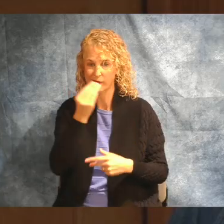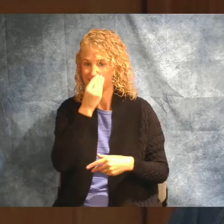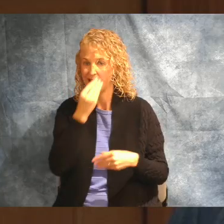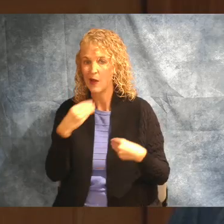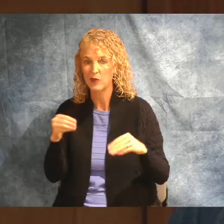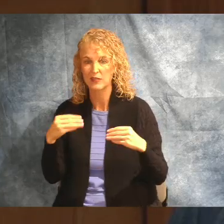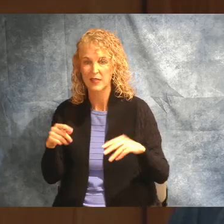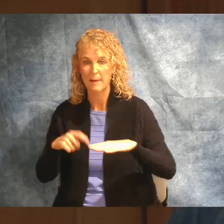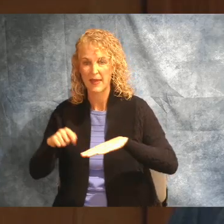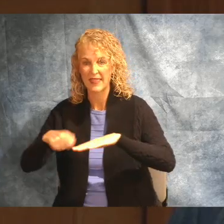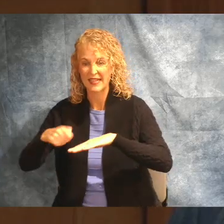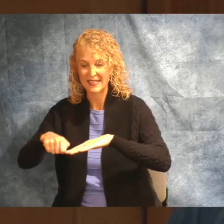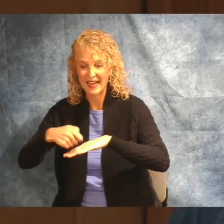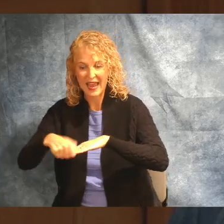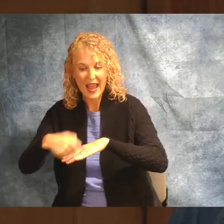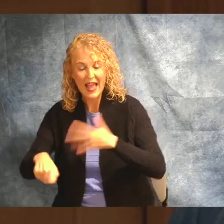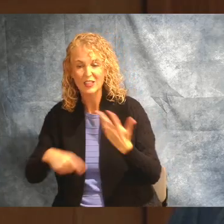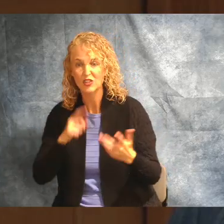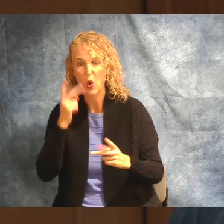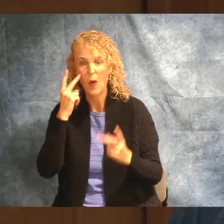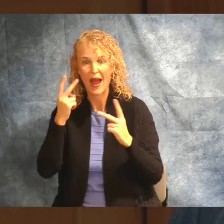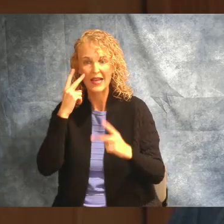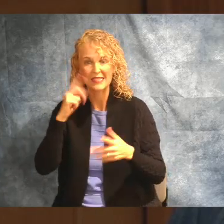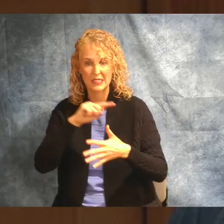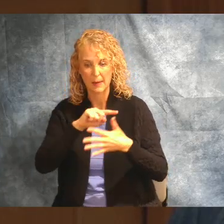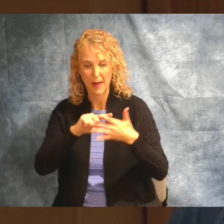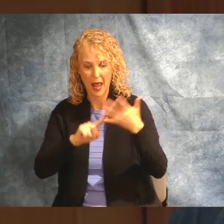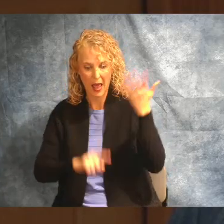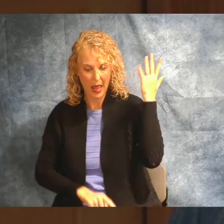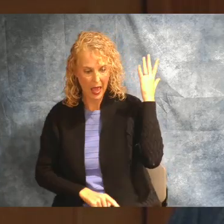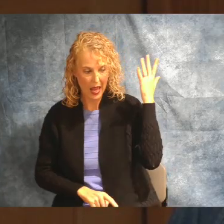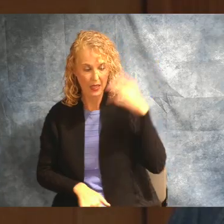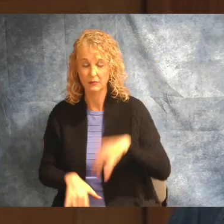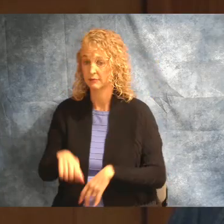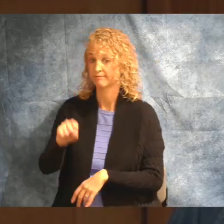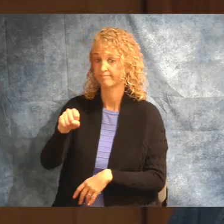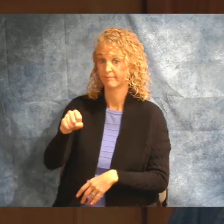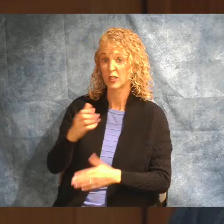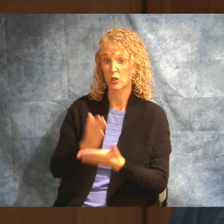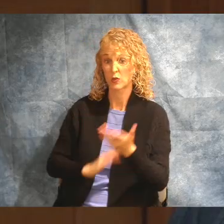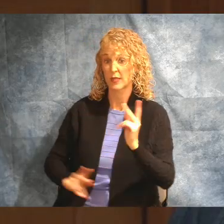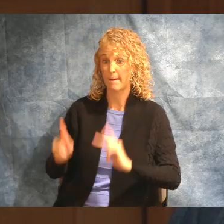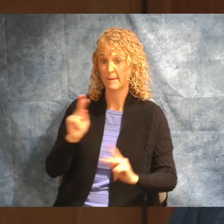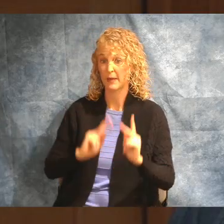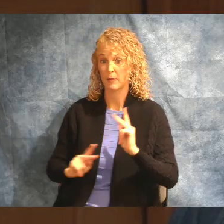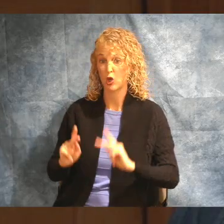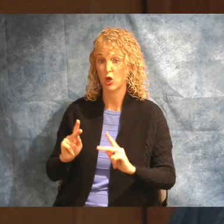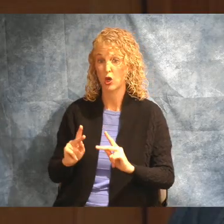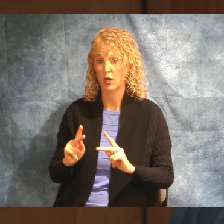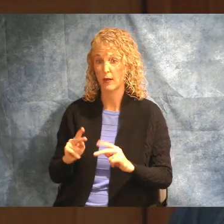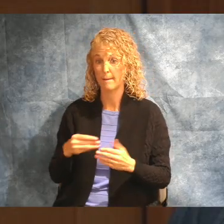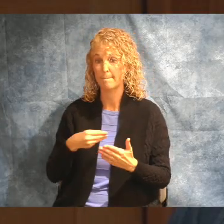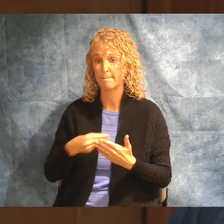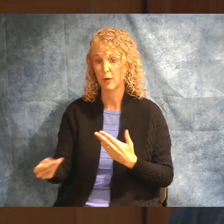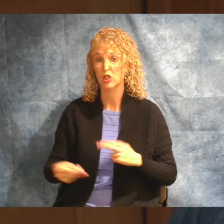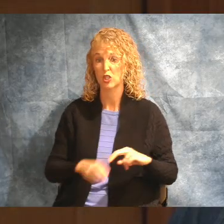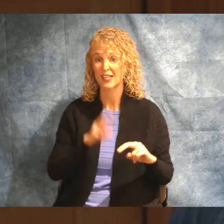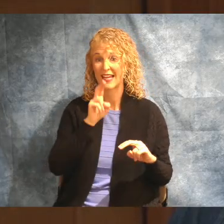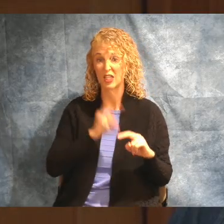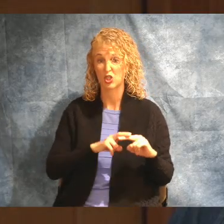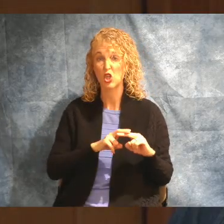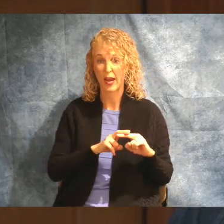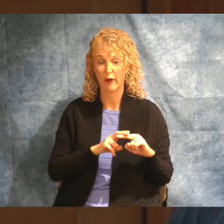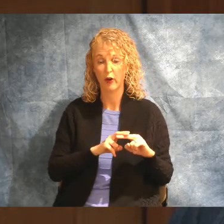bar and and so different from So, some people are are getting like a a chair a salon a salon chair.